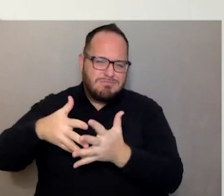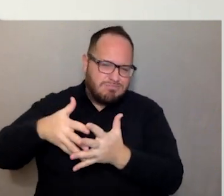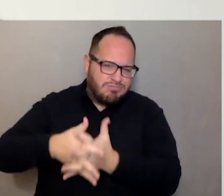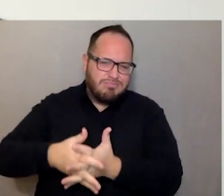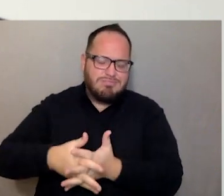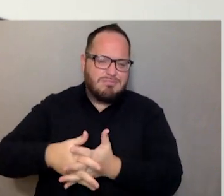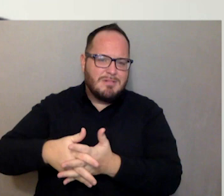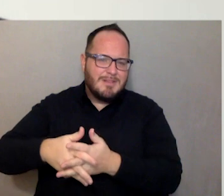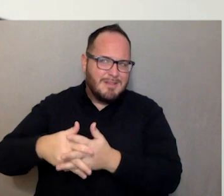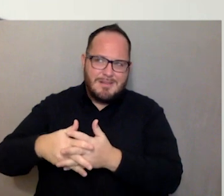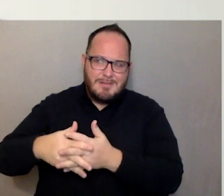HERE FOR DECADES. BUT I THINK THE DIFFICULT